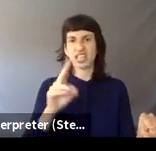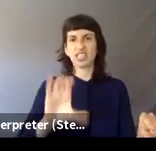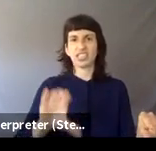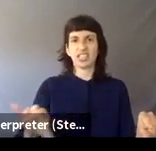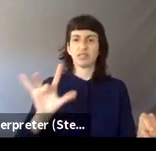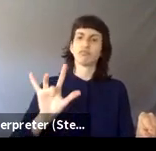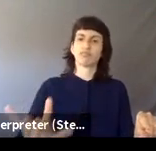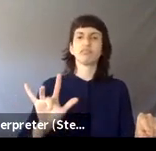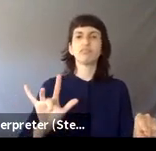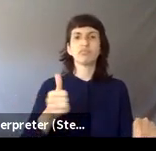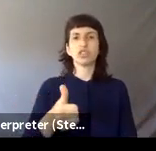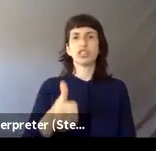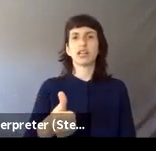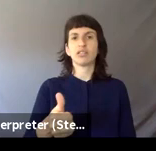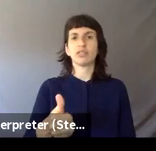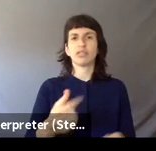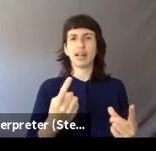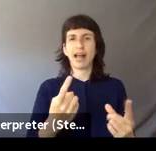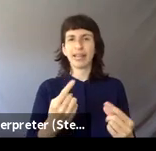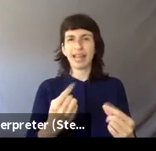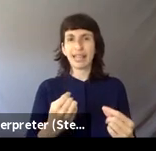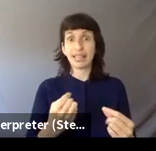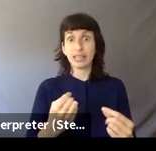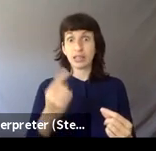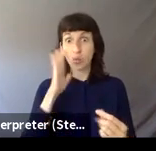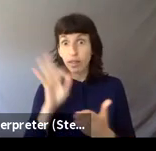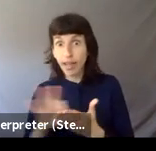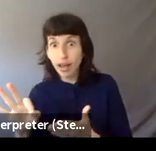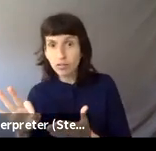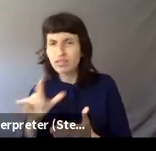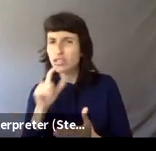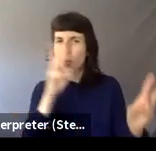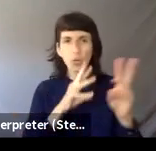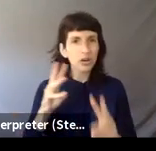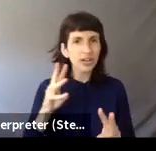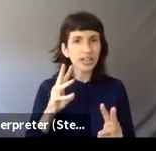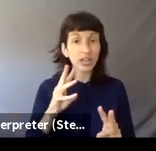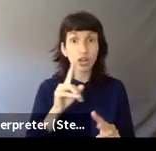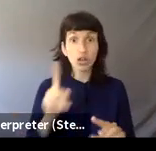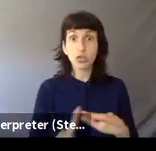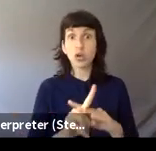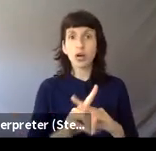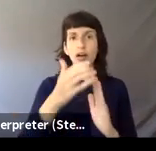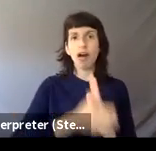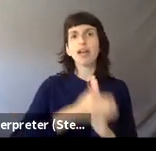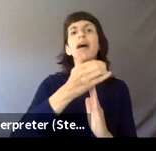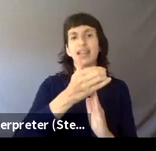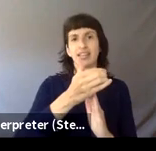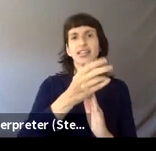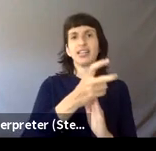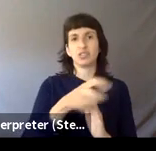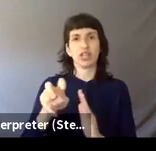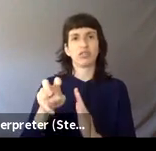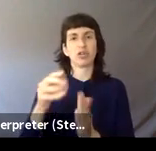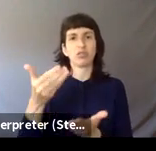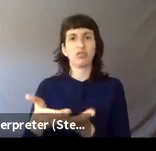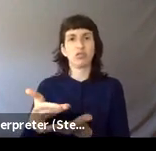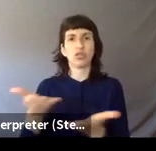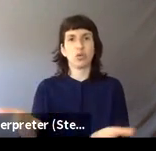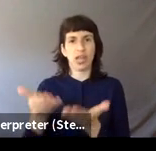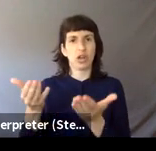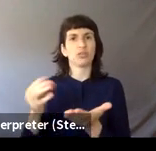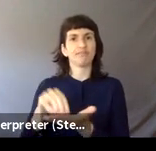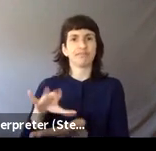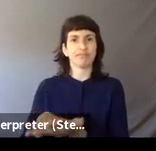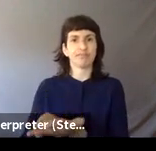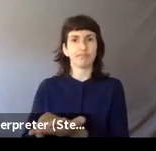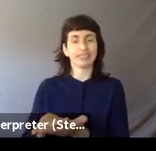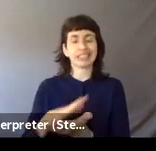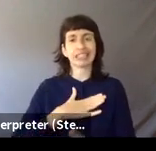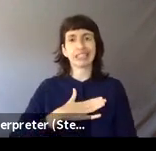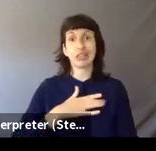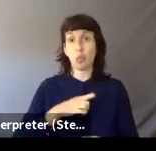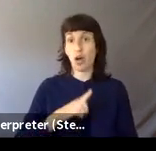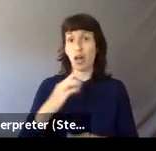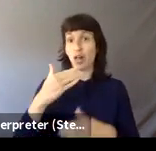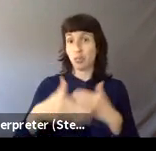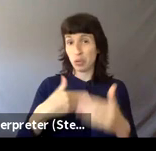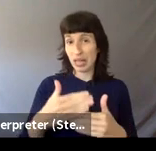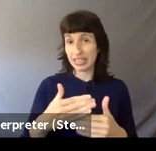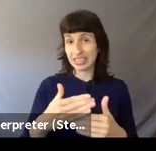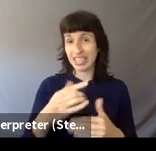But also remember that we have two ASL interpreters here with us today and they're spot lighted on your screen. We also have closed captioning available. If you look at the bottom of your Zoom